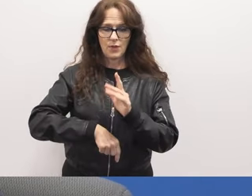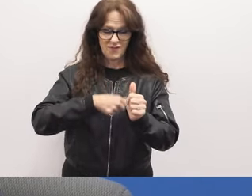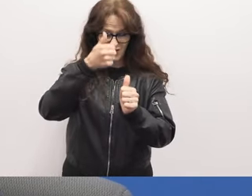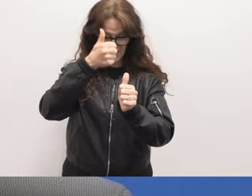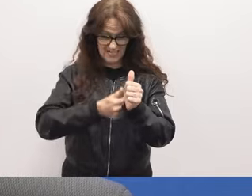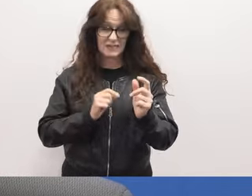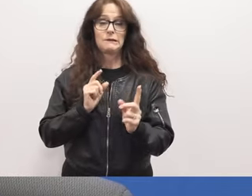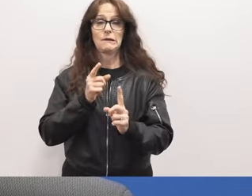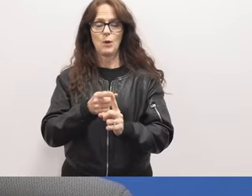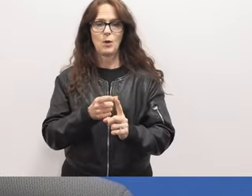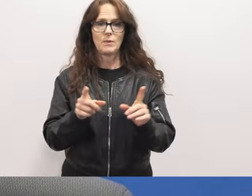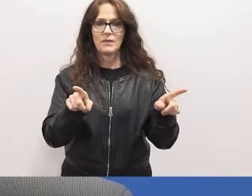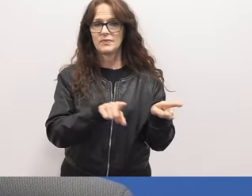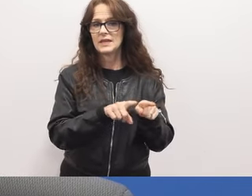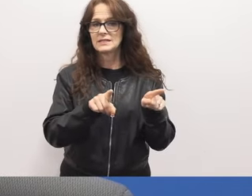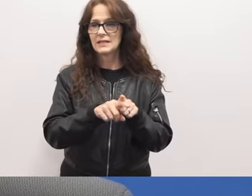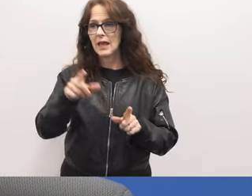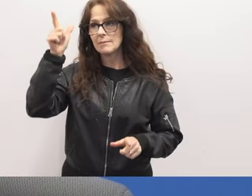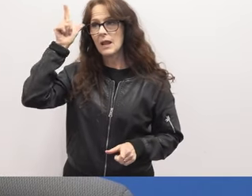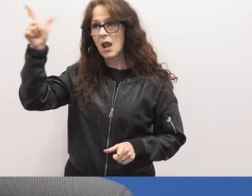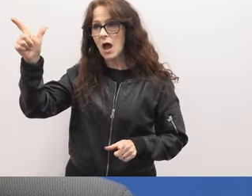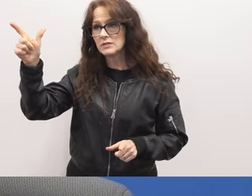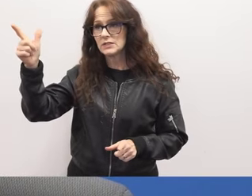for every single goal. [Diana Craighead] Right. That I would use the same logic and rationale